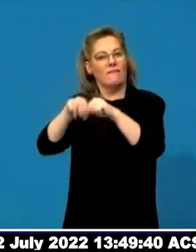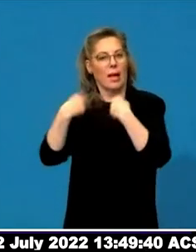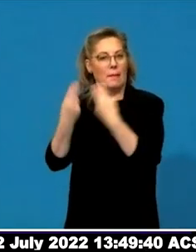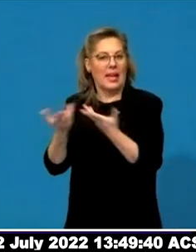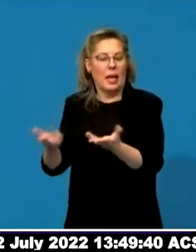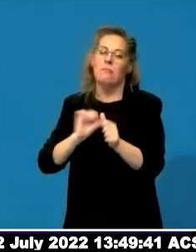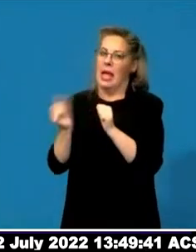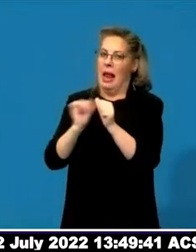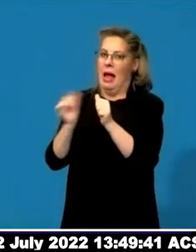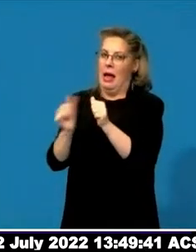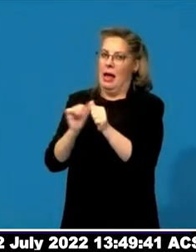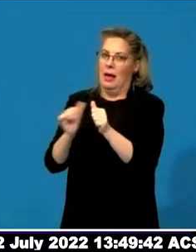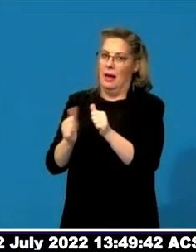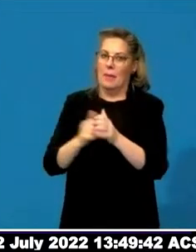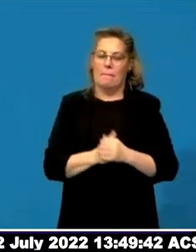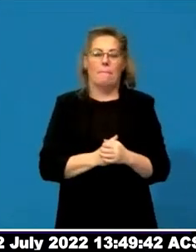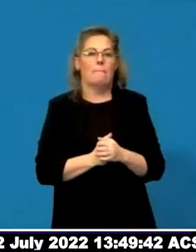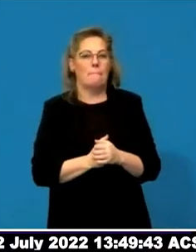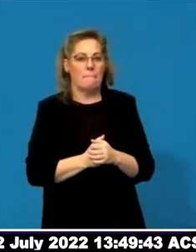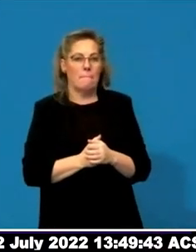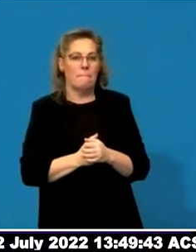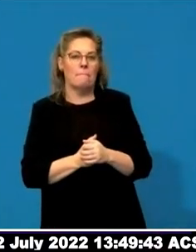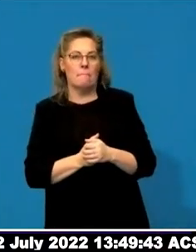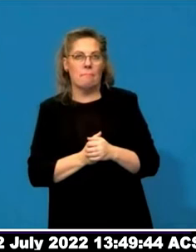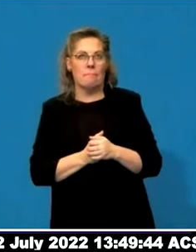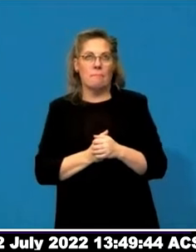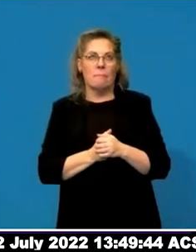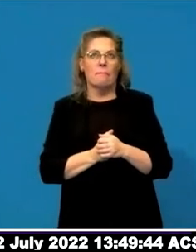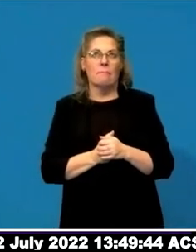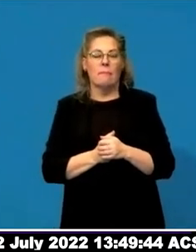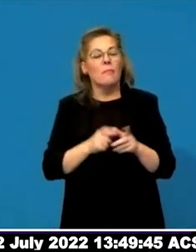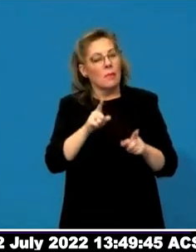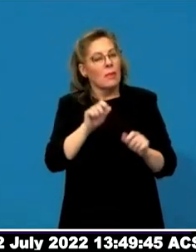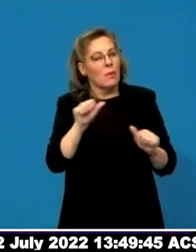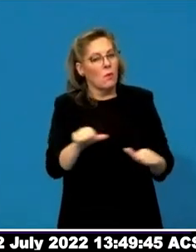in the way the people whose plans we're talking about